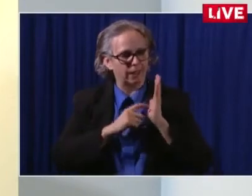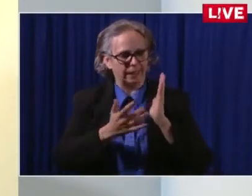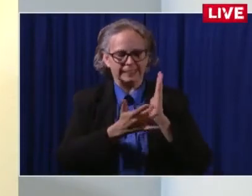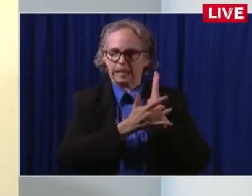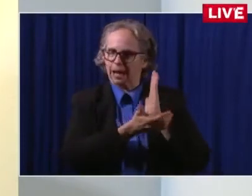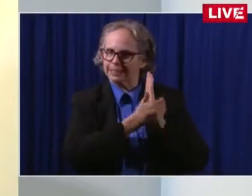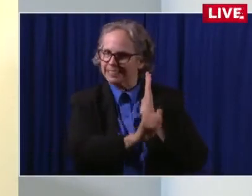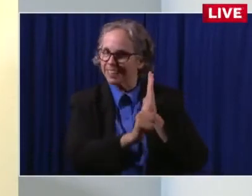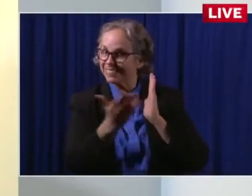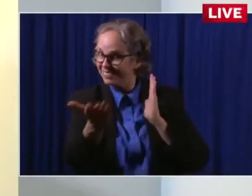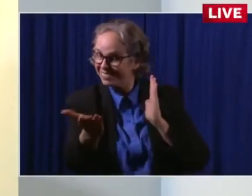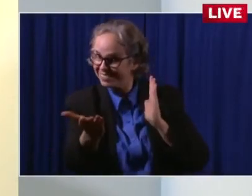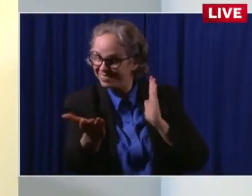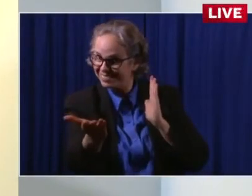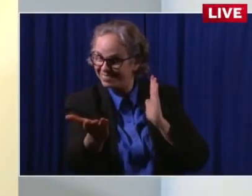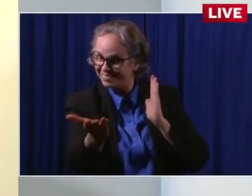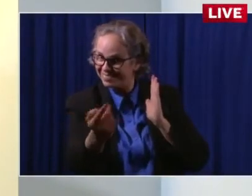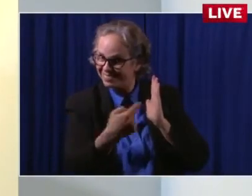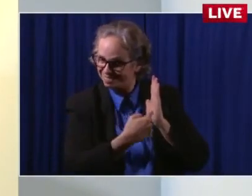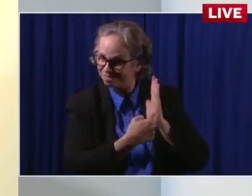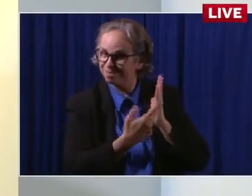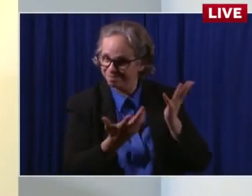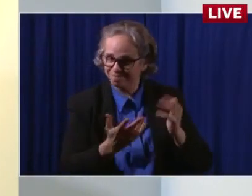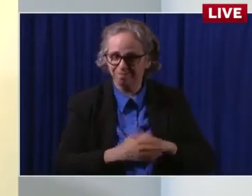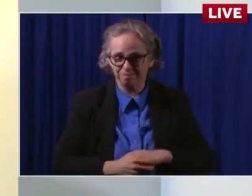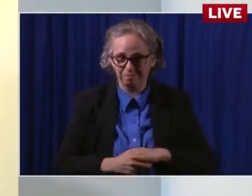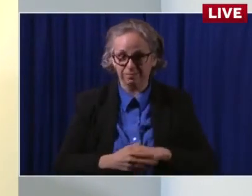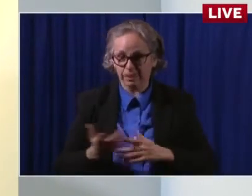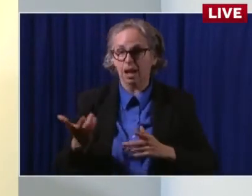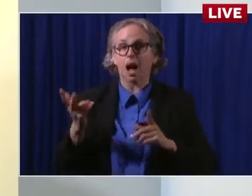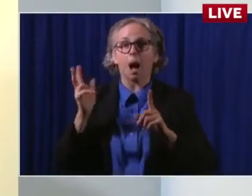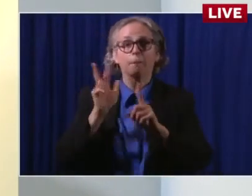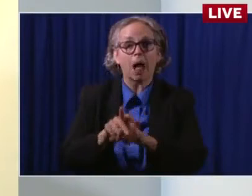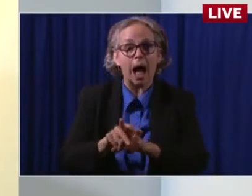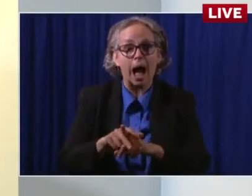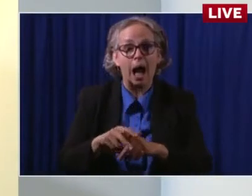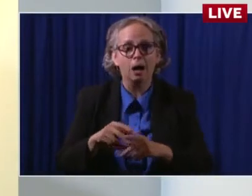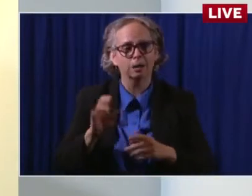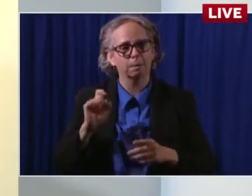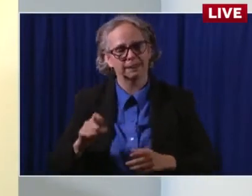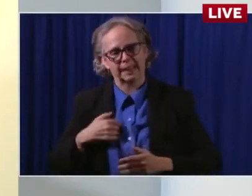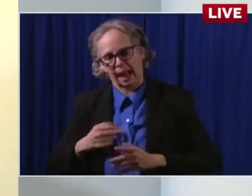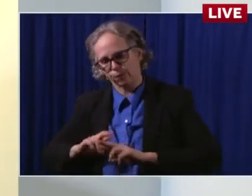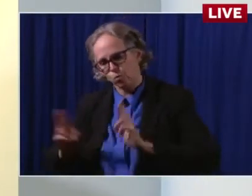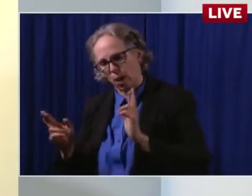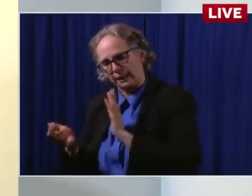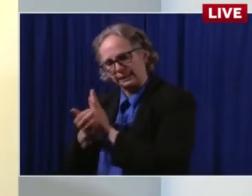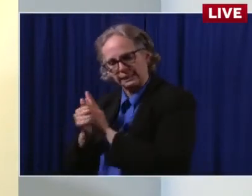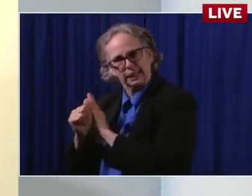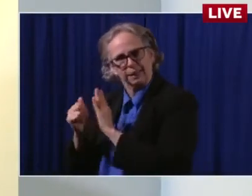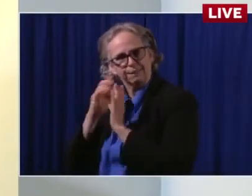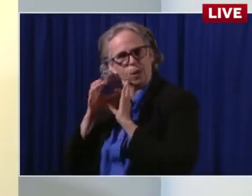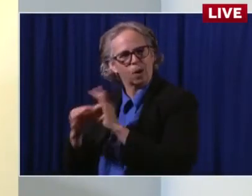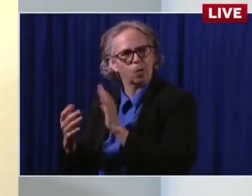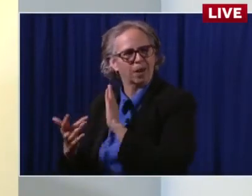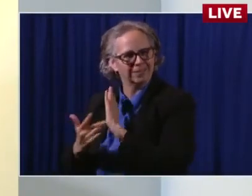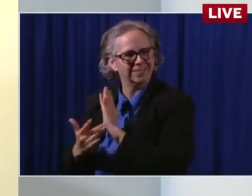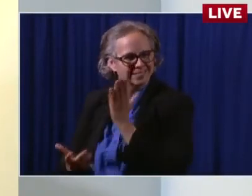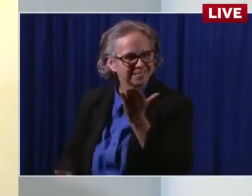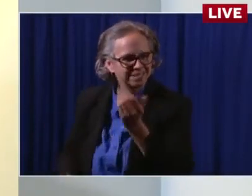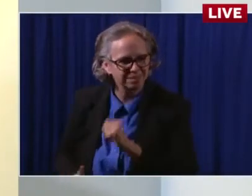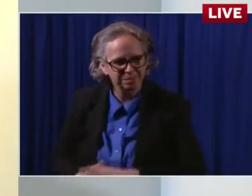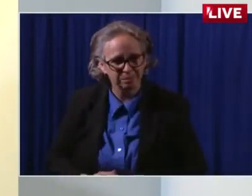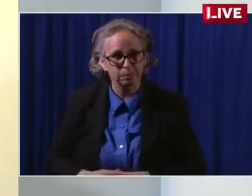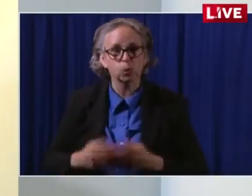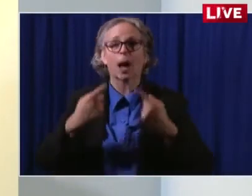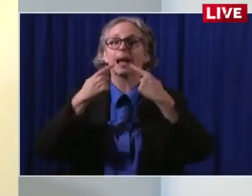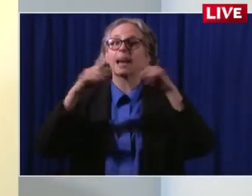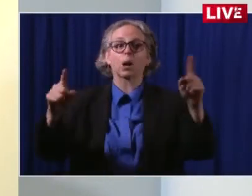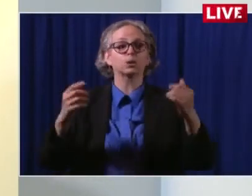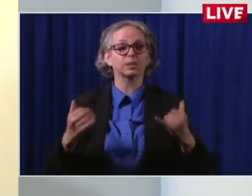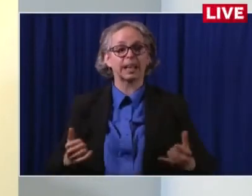BUT IF YOU LOOK, YOU WILL SEE THAT TECH SKILLS ARE AN UP PART OF LANDING THOSE HIGHER-PAYING JOBS.